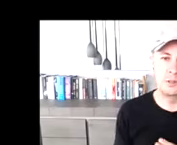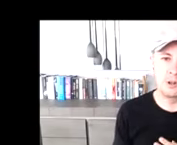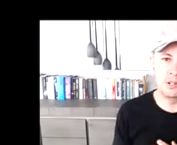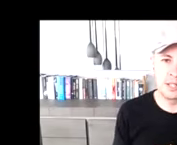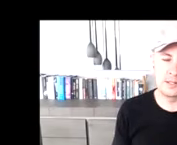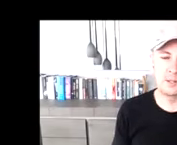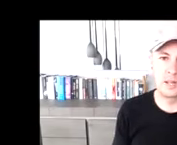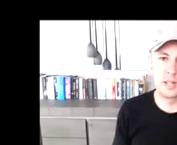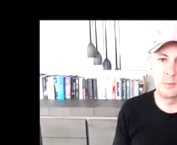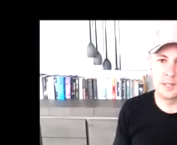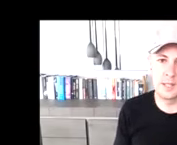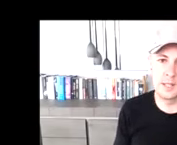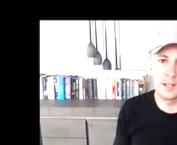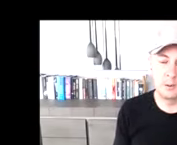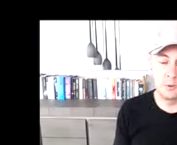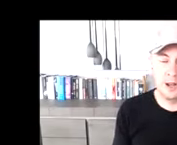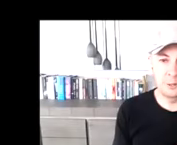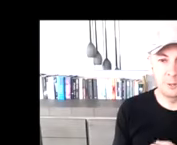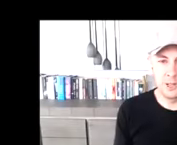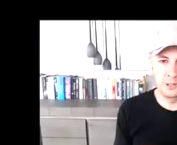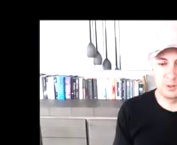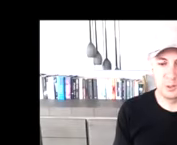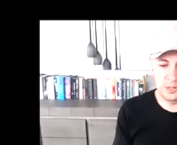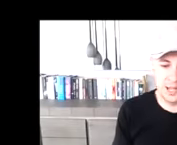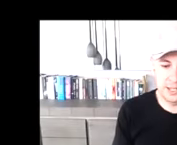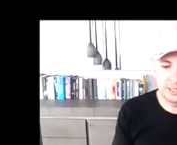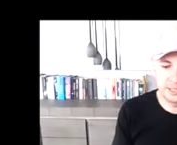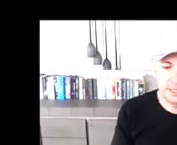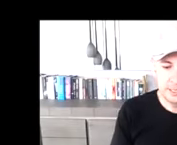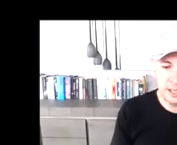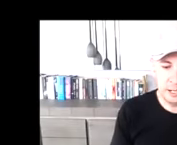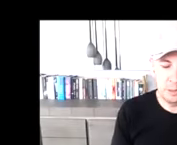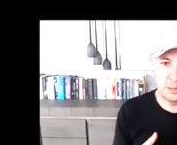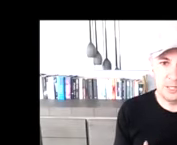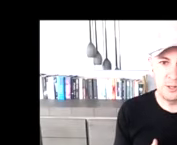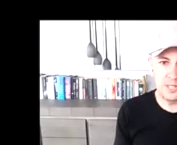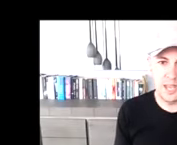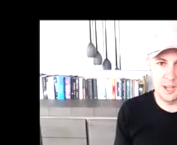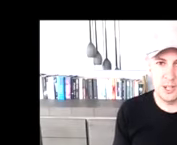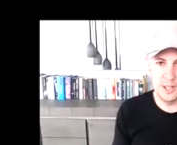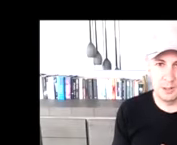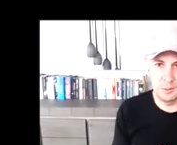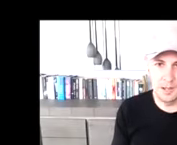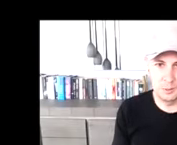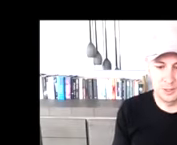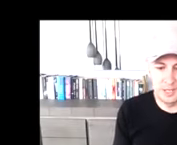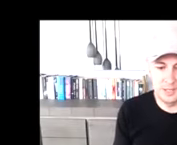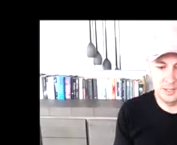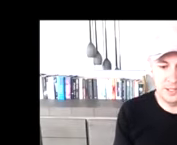on Instagram it's Remarkable underscore Tech, and please use the hashtag RemarkableInsights